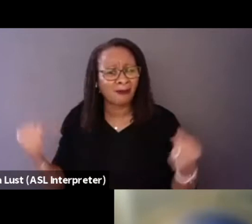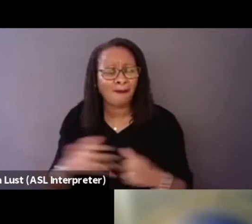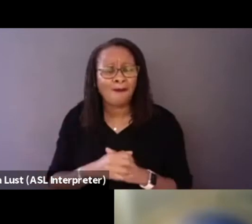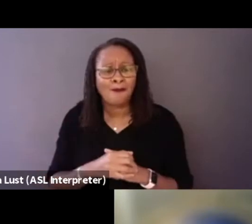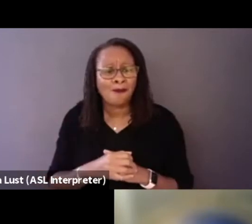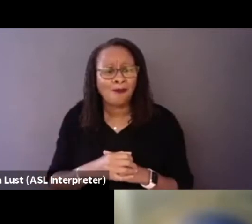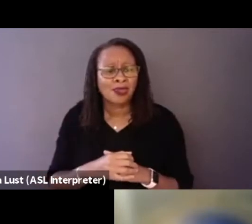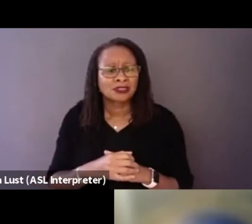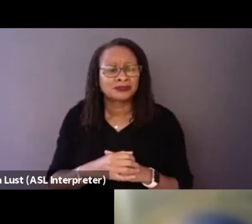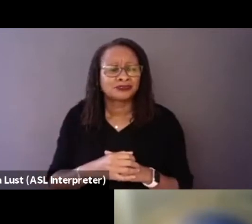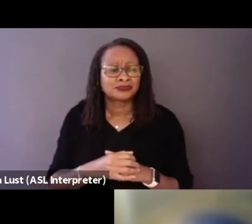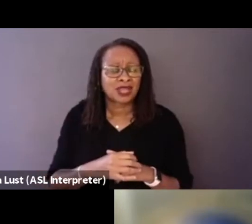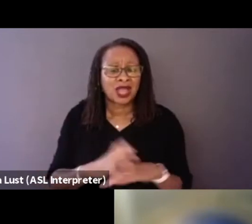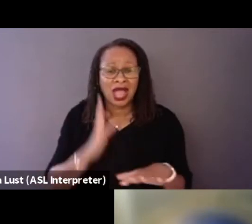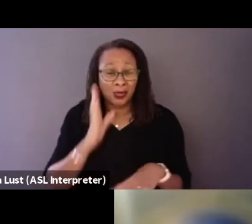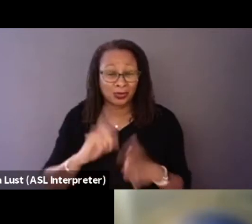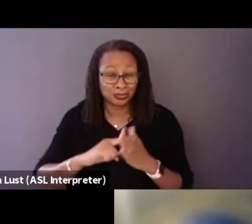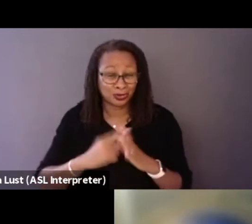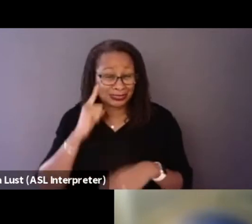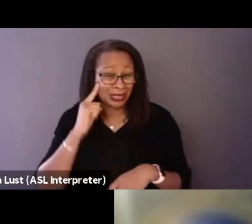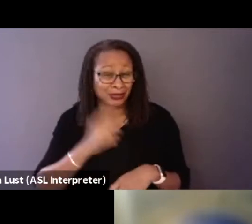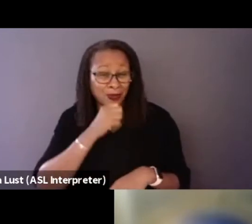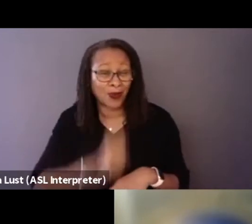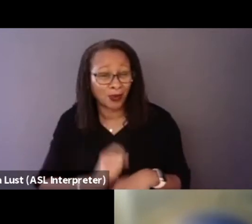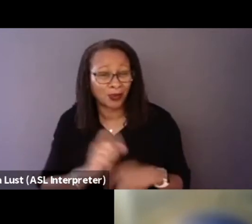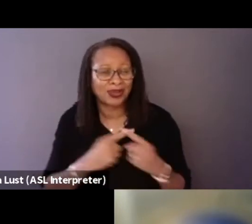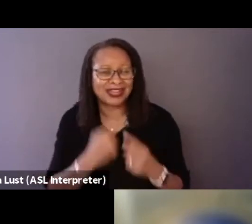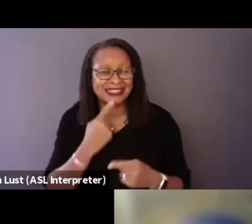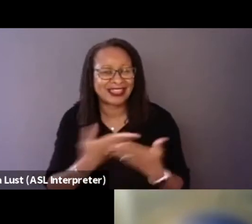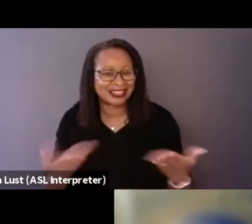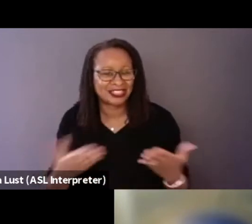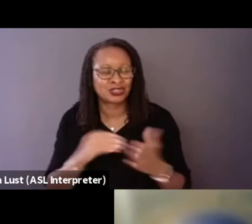I'm gonna start sounding really old when I start saying things like this to students, but I'm 36 years old.